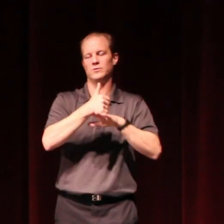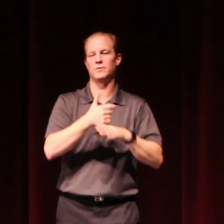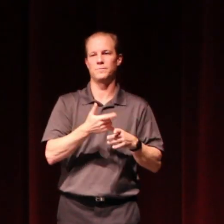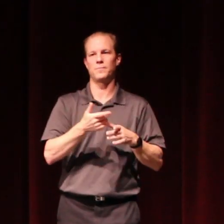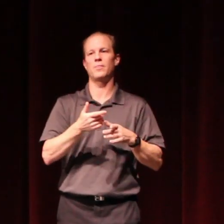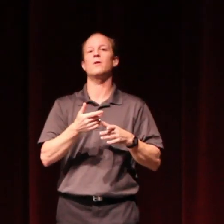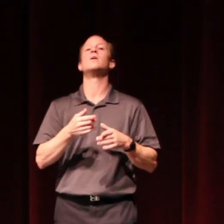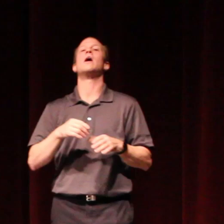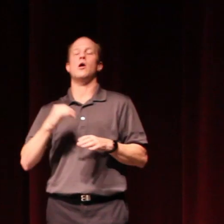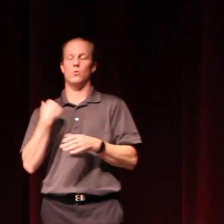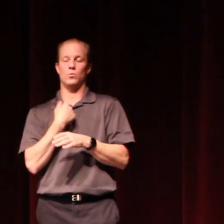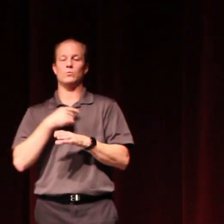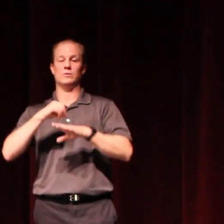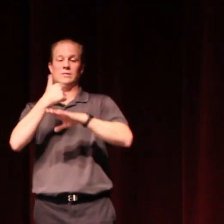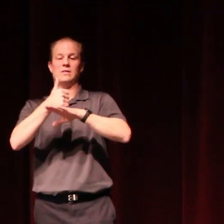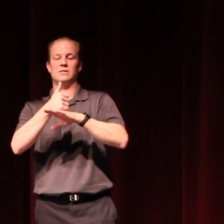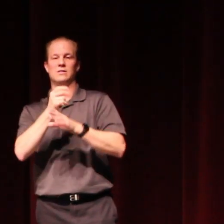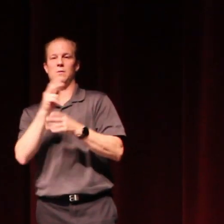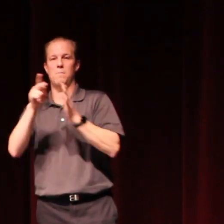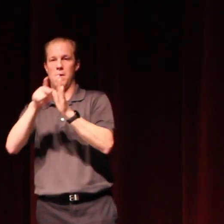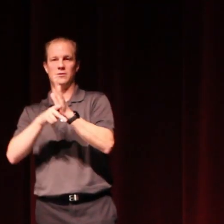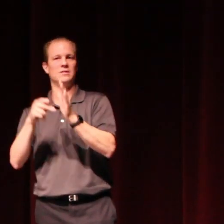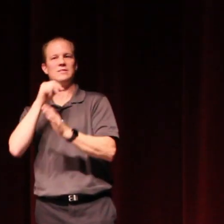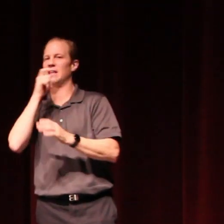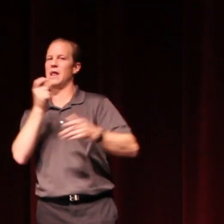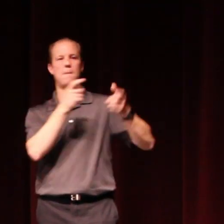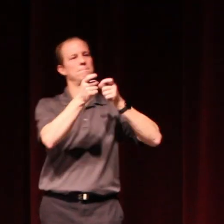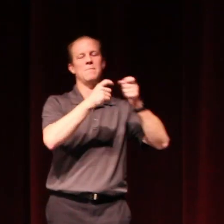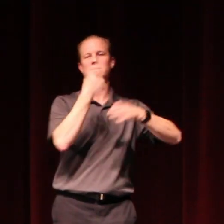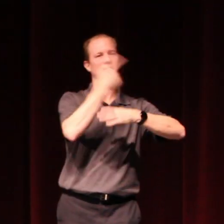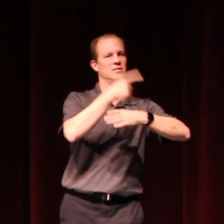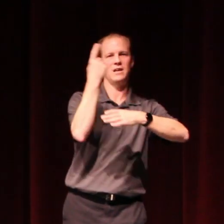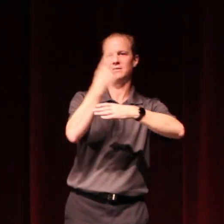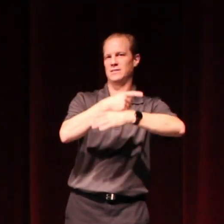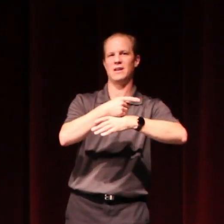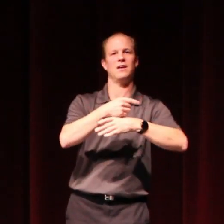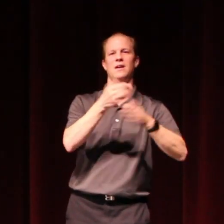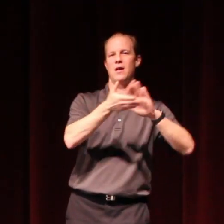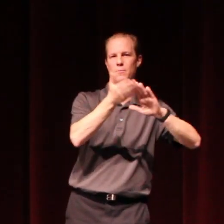than managing the day to day operations of the college. Their primary function is to